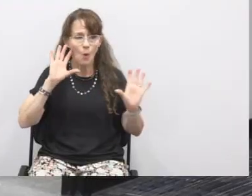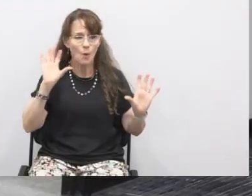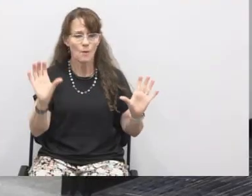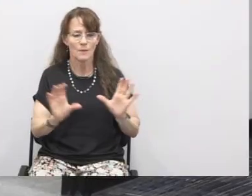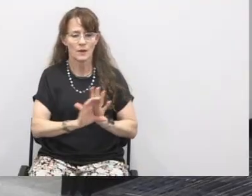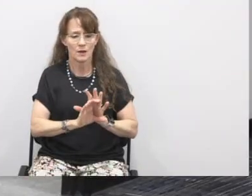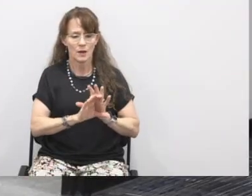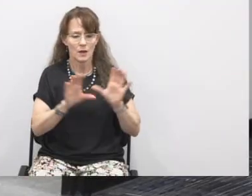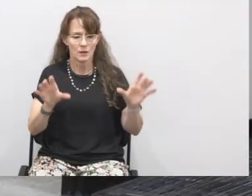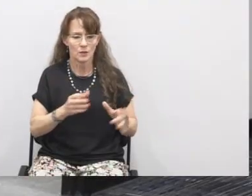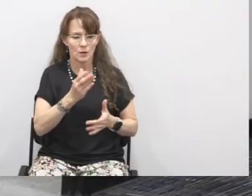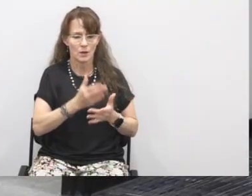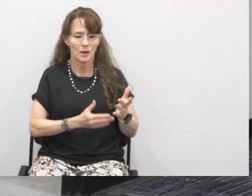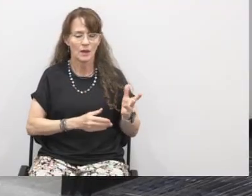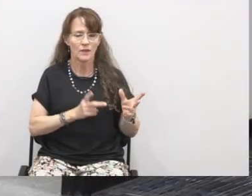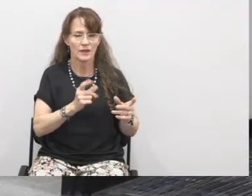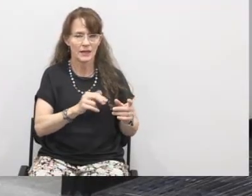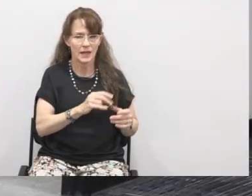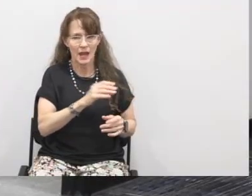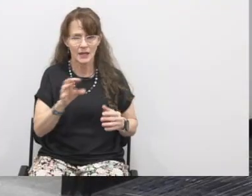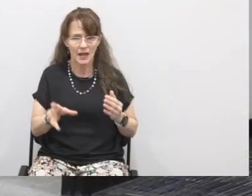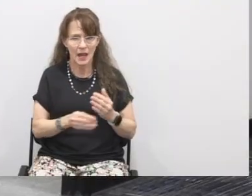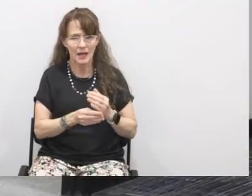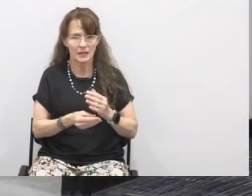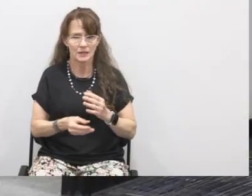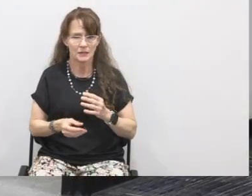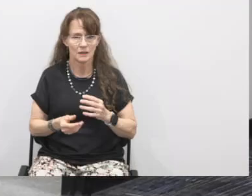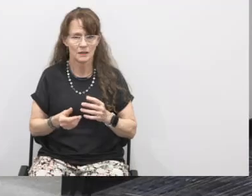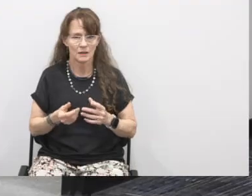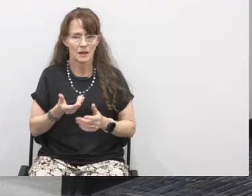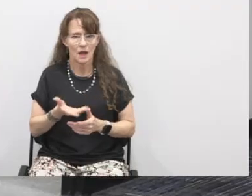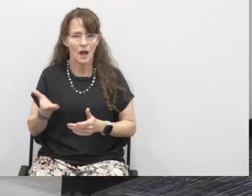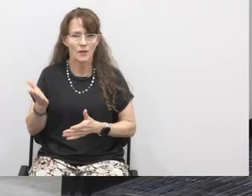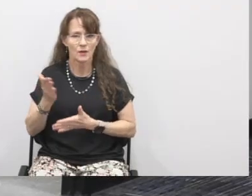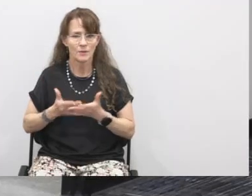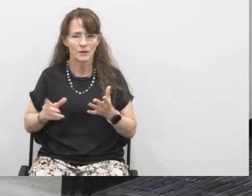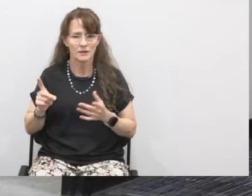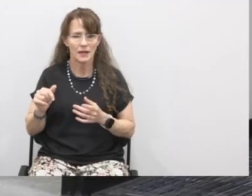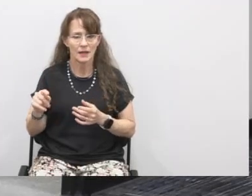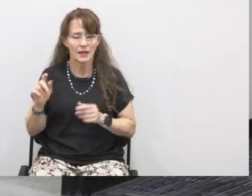We like looking at the pulse survey data and adding on top of it other pieces of data that can be,